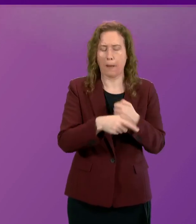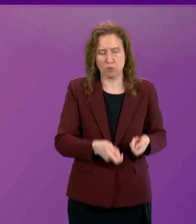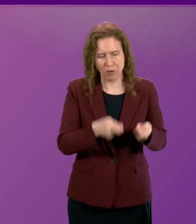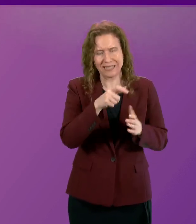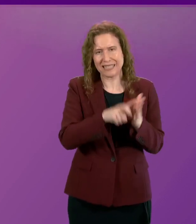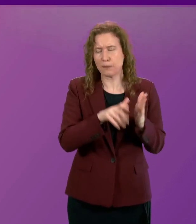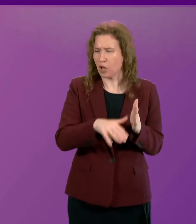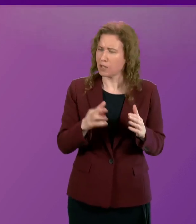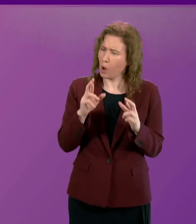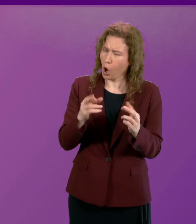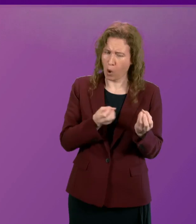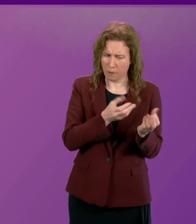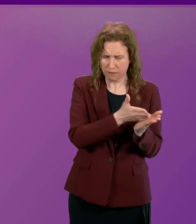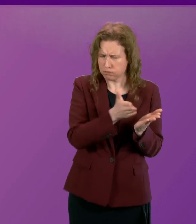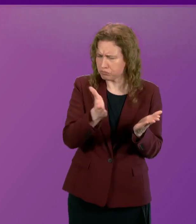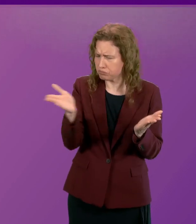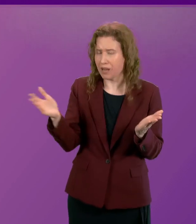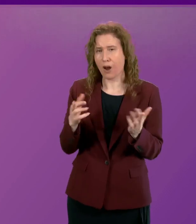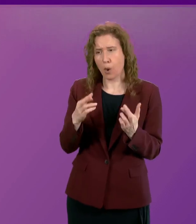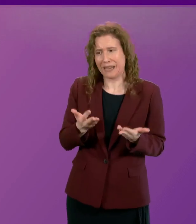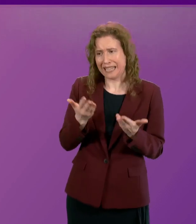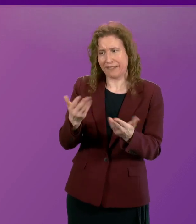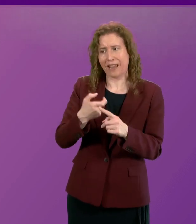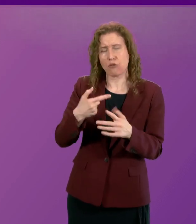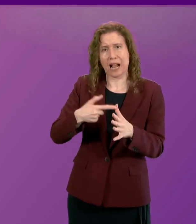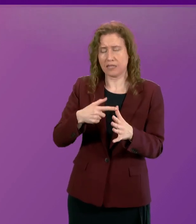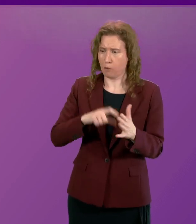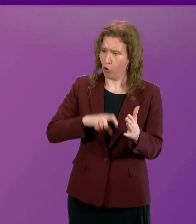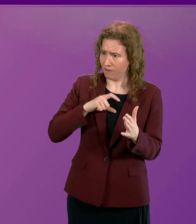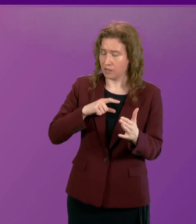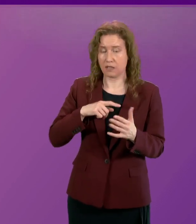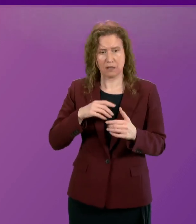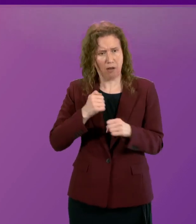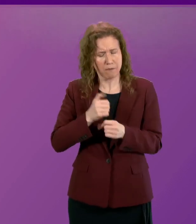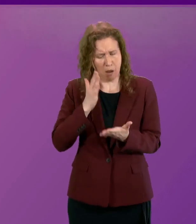I hope that that gives Karen Adam some confidence that the Government is standing with carers and